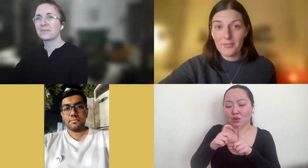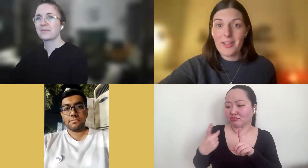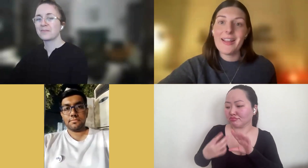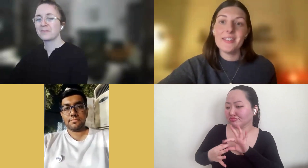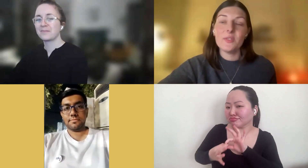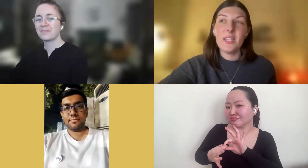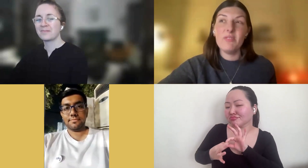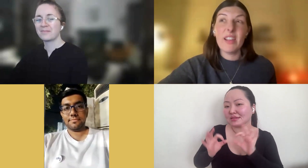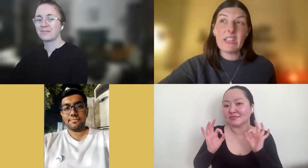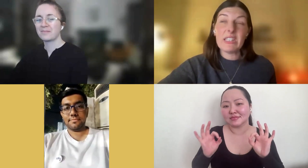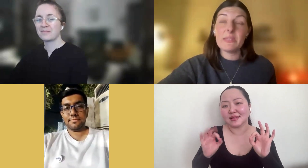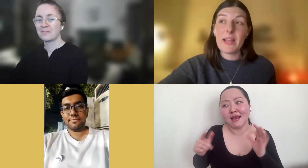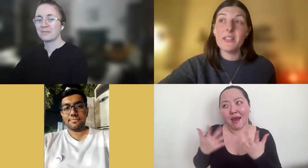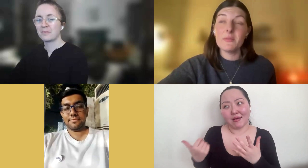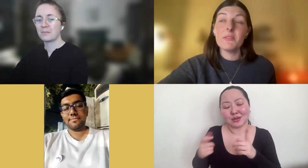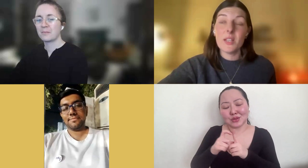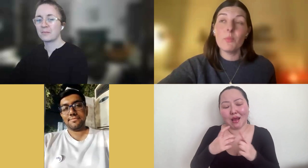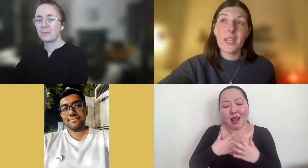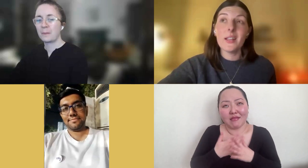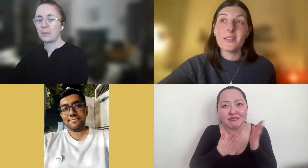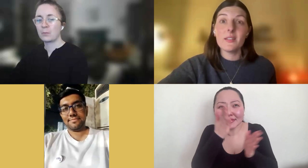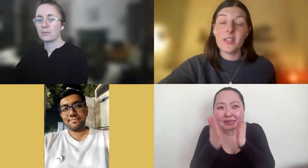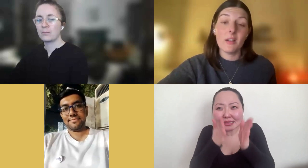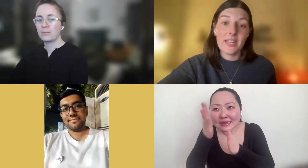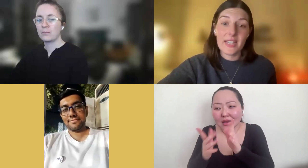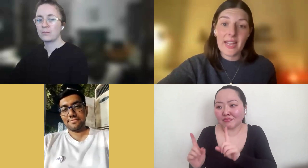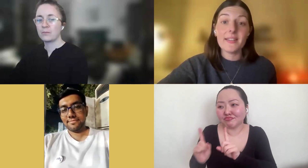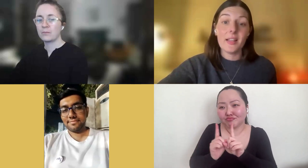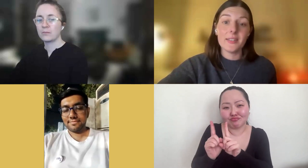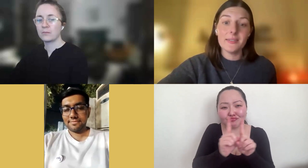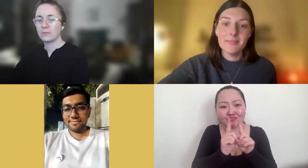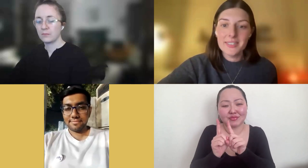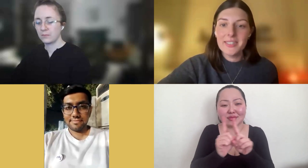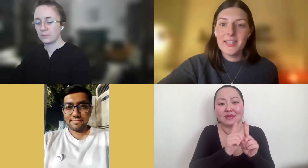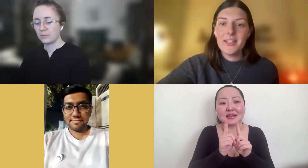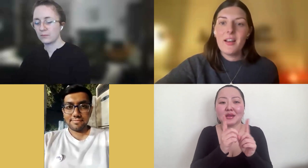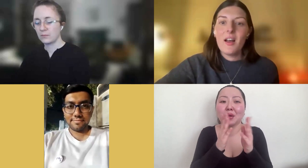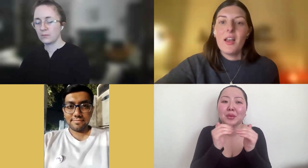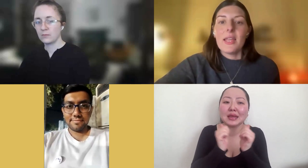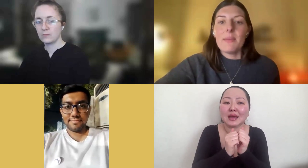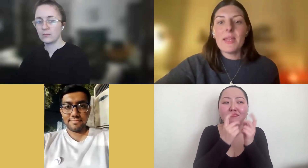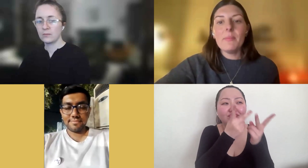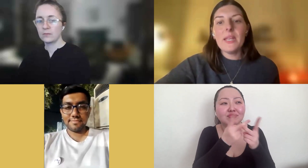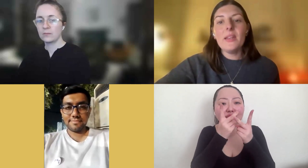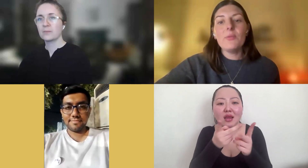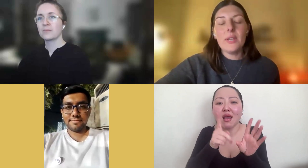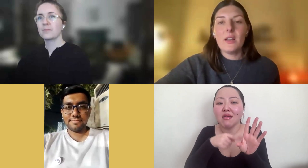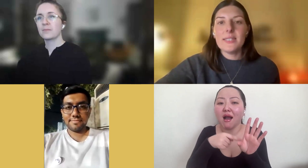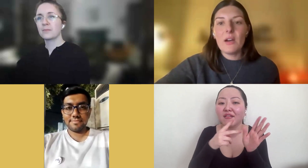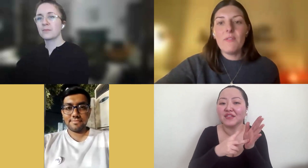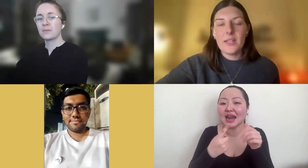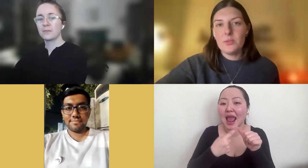herself and we regularly spend some weekends at the Young V&A in London. It made me realise how